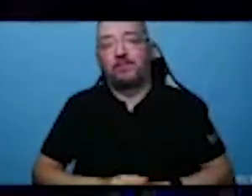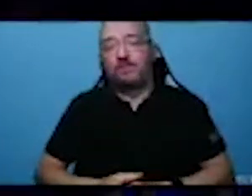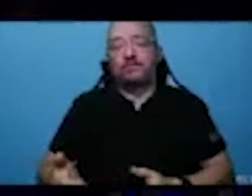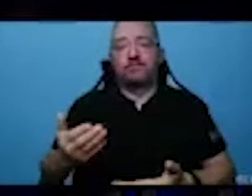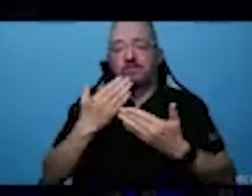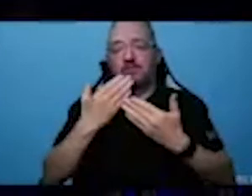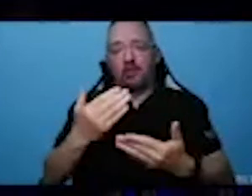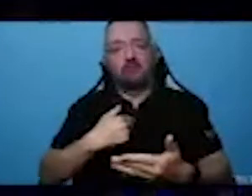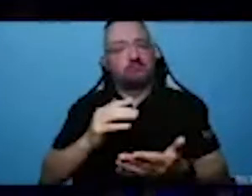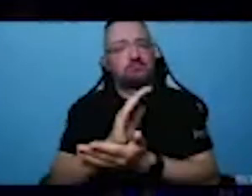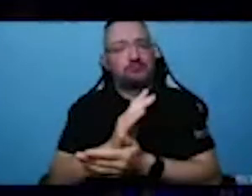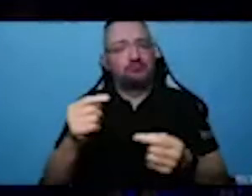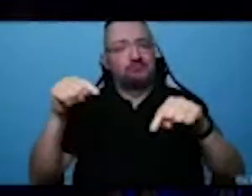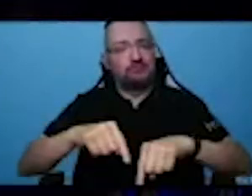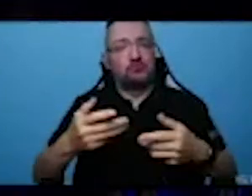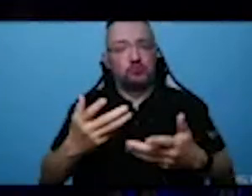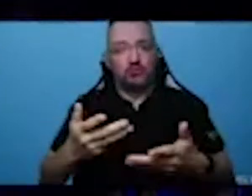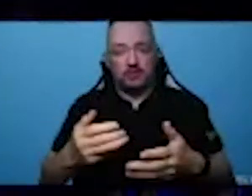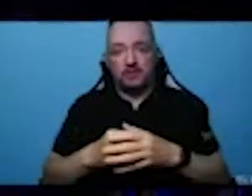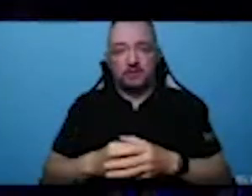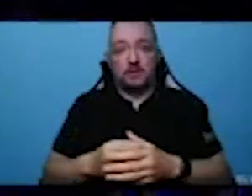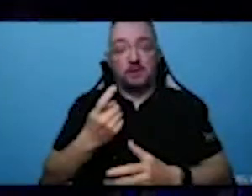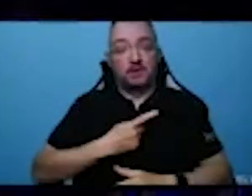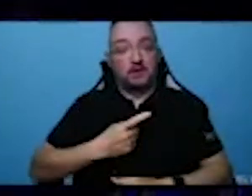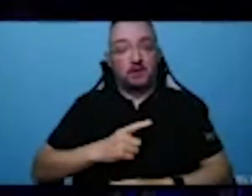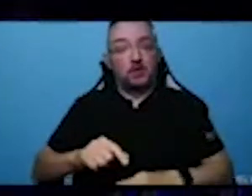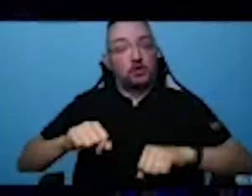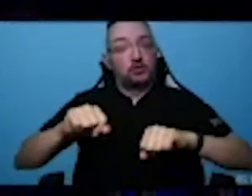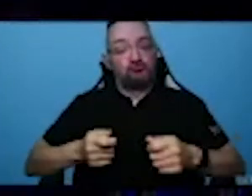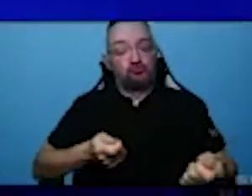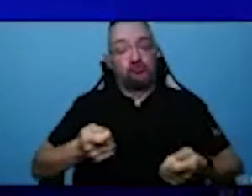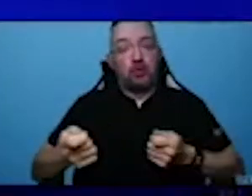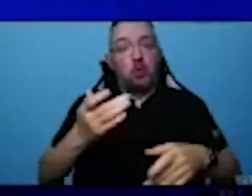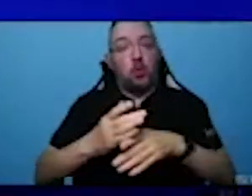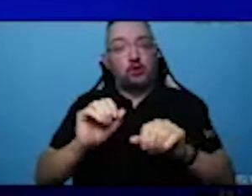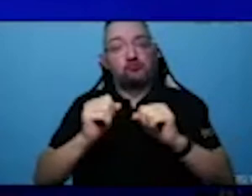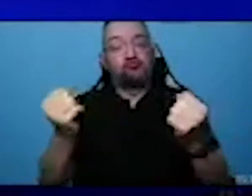Um, I chaired the Working Group for Data, Evidence and Science, and we spent our